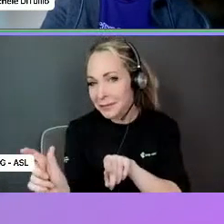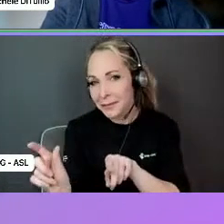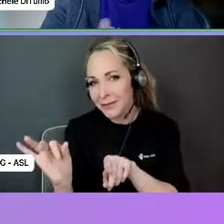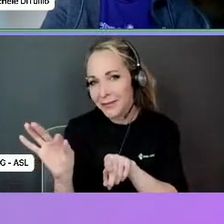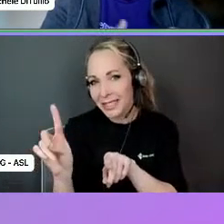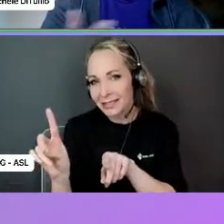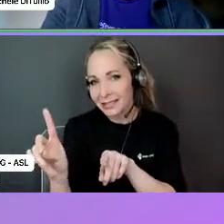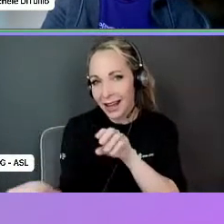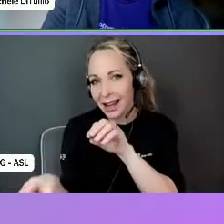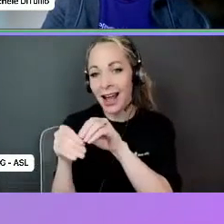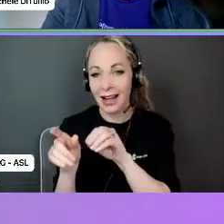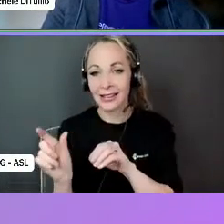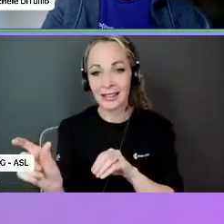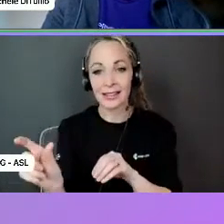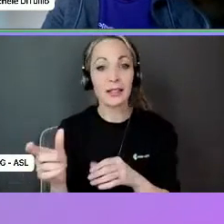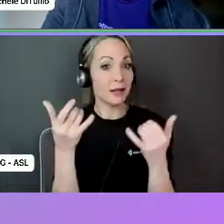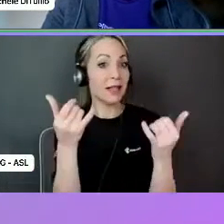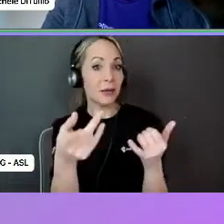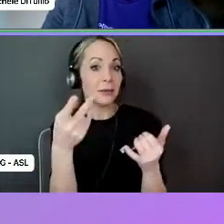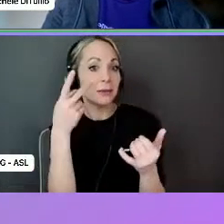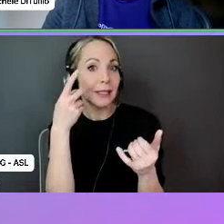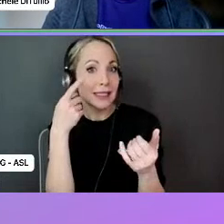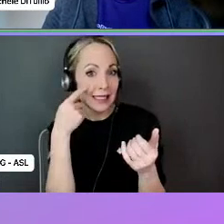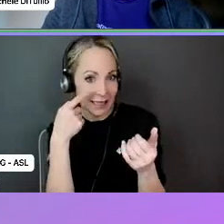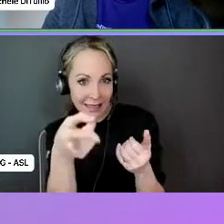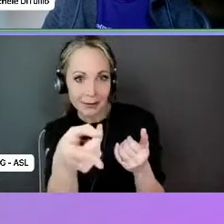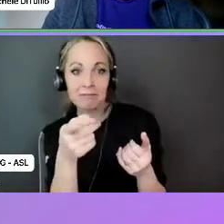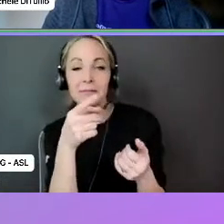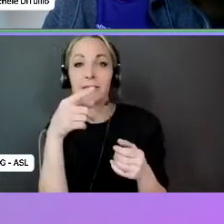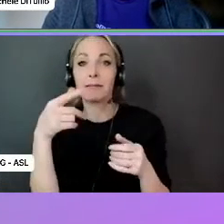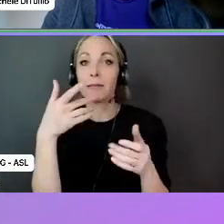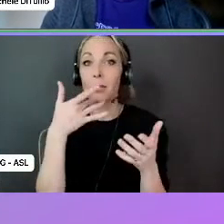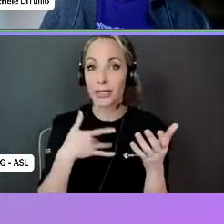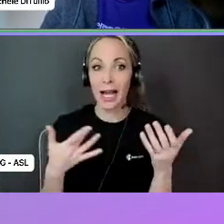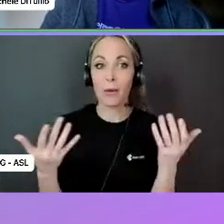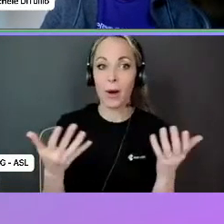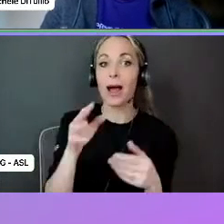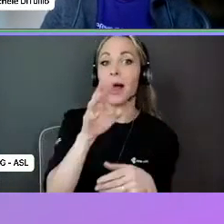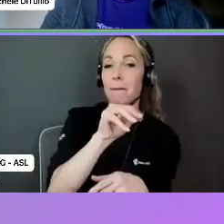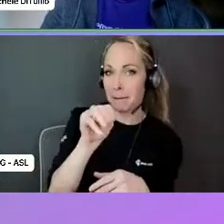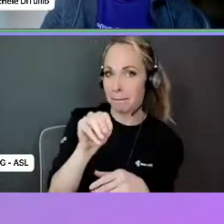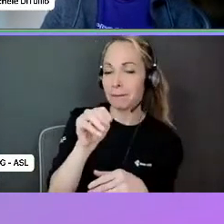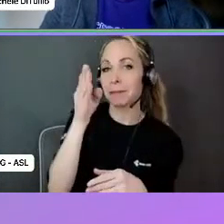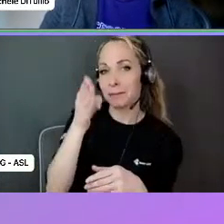announced at the end of the text. So here, I have our